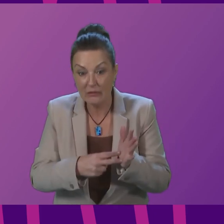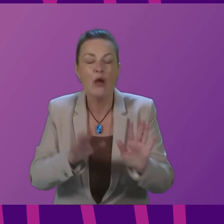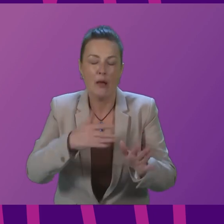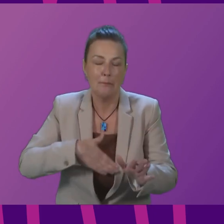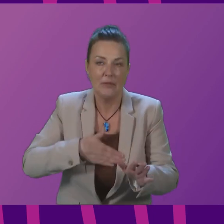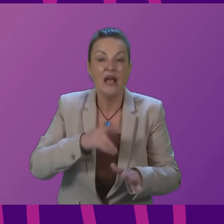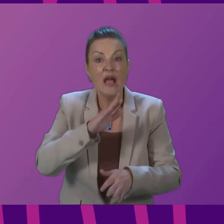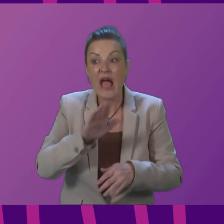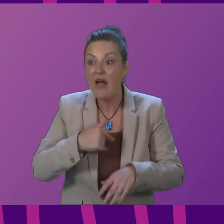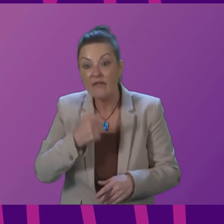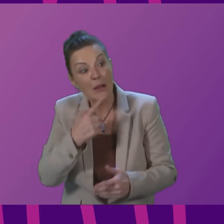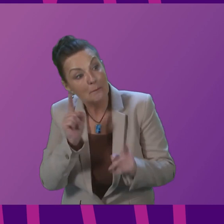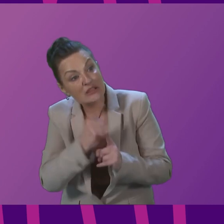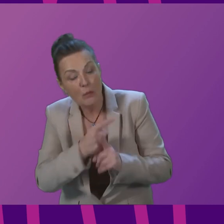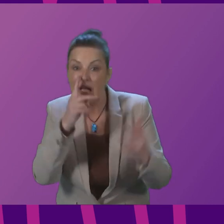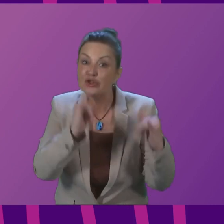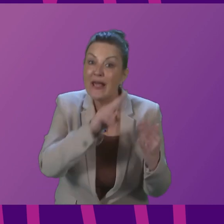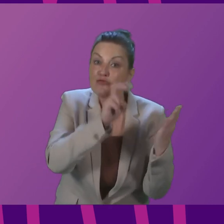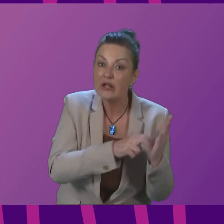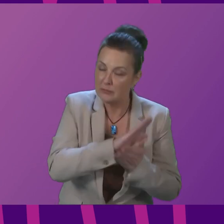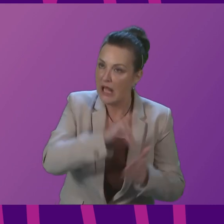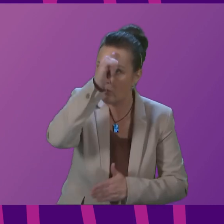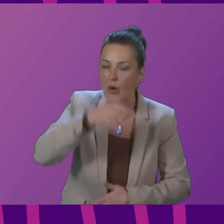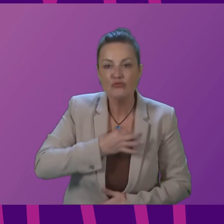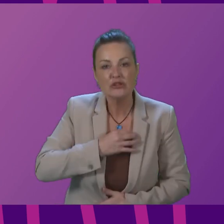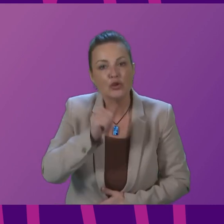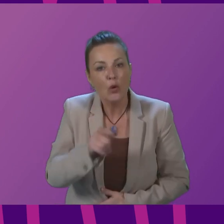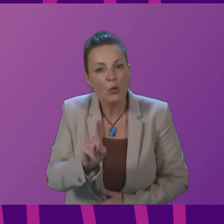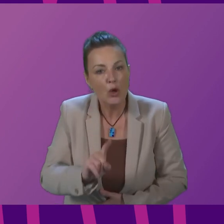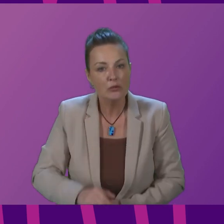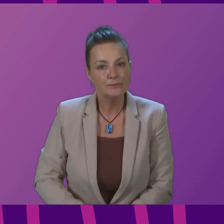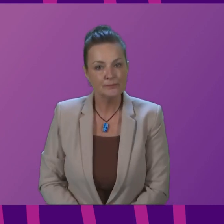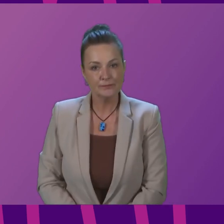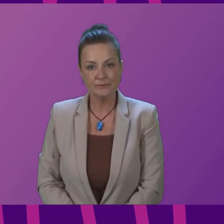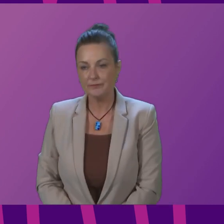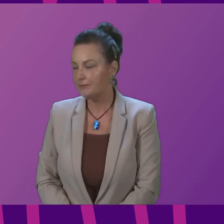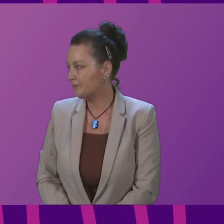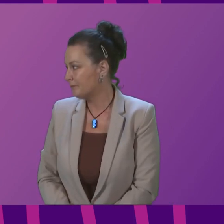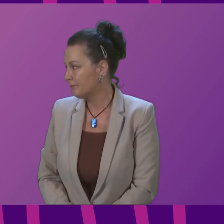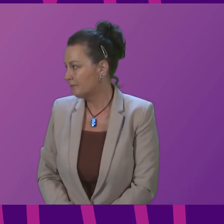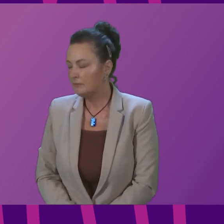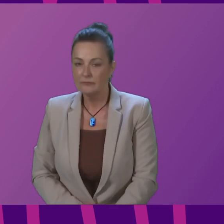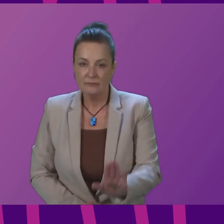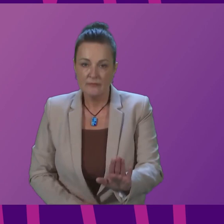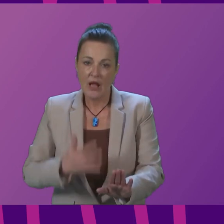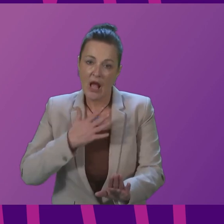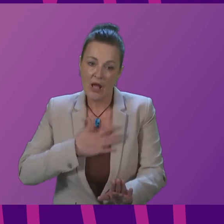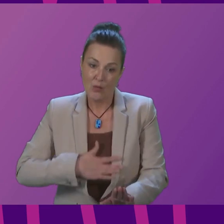I take the opportunity to welcome Louise’s